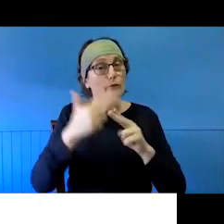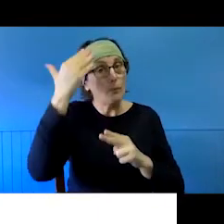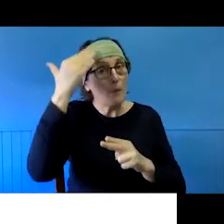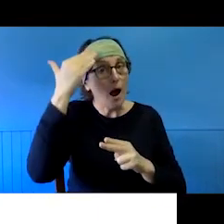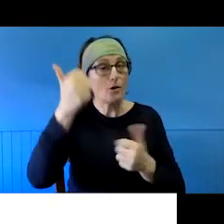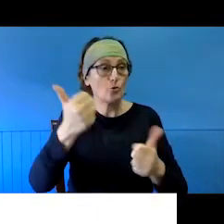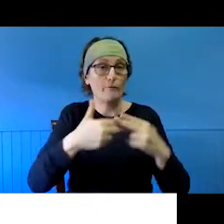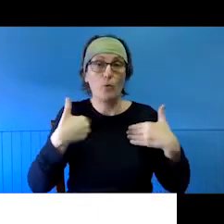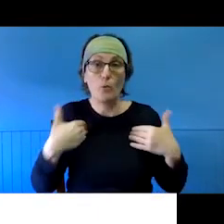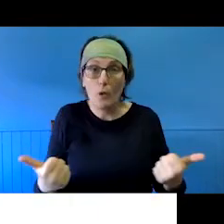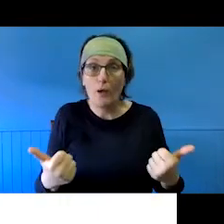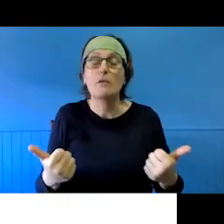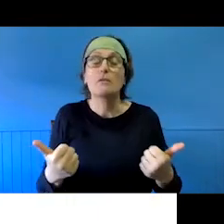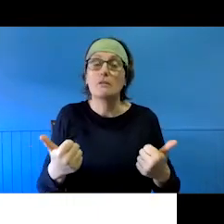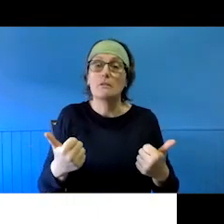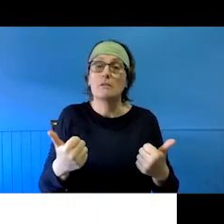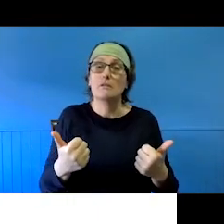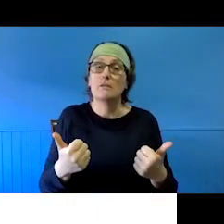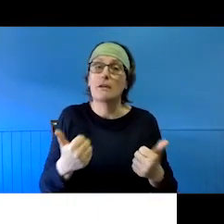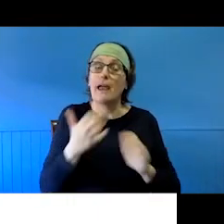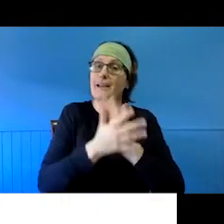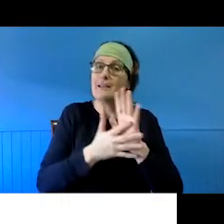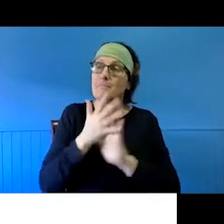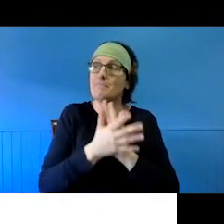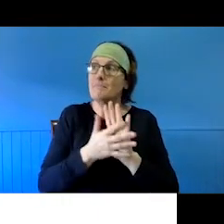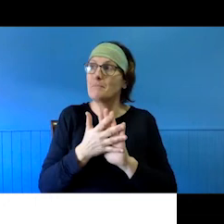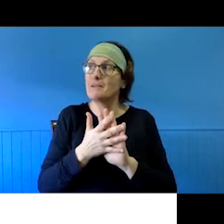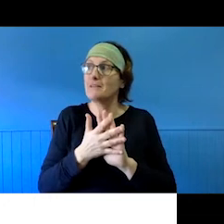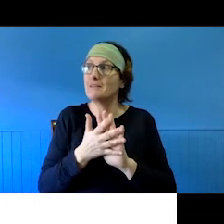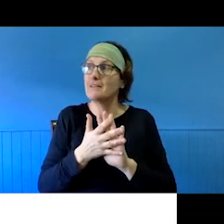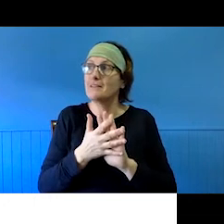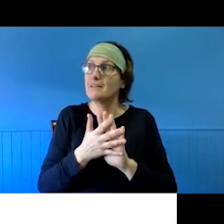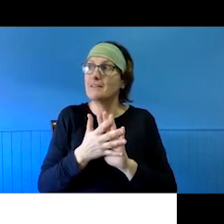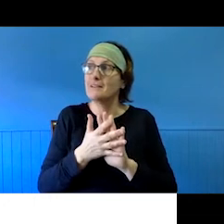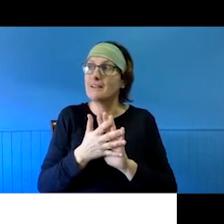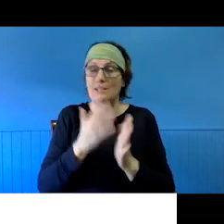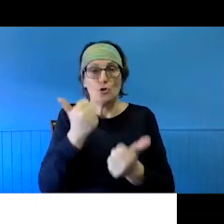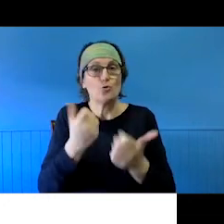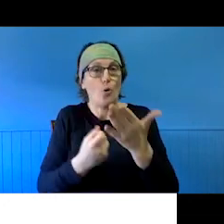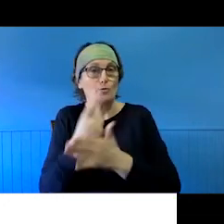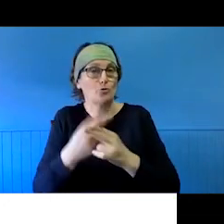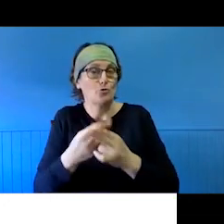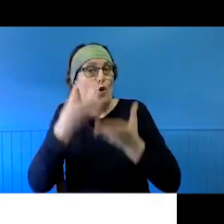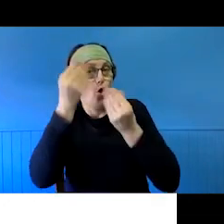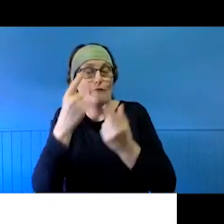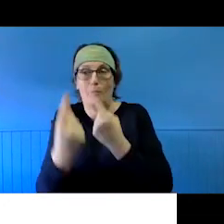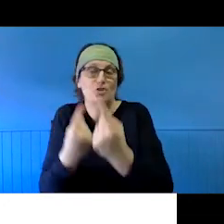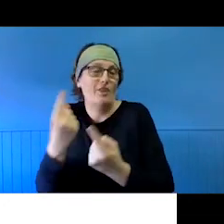well as it creates that sticky learning opportunity.